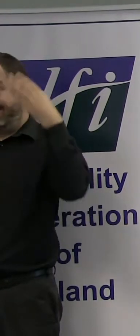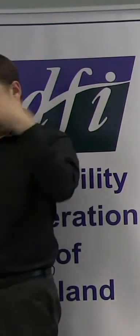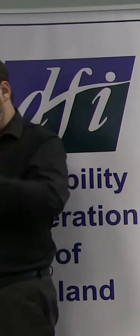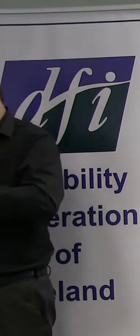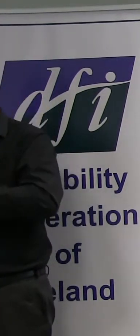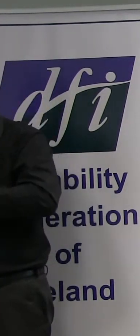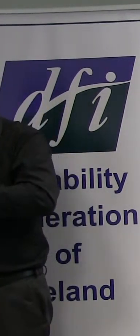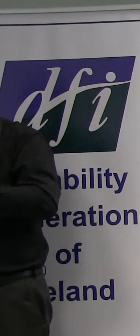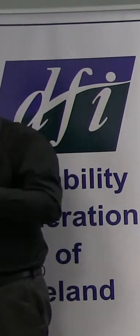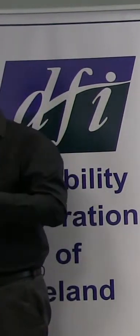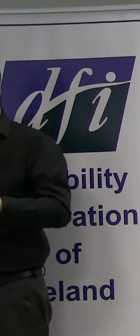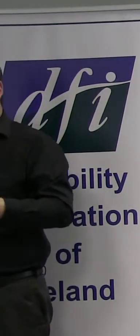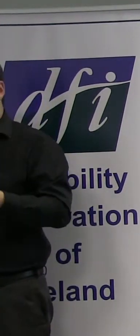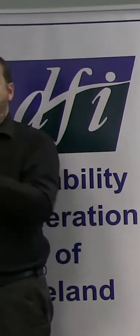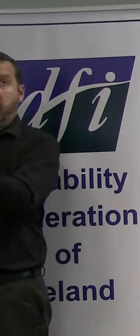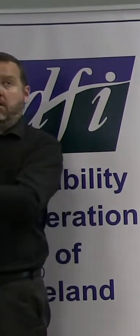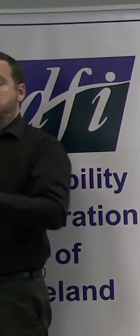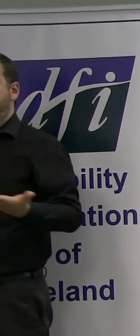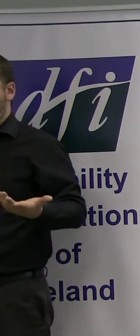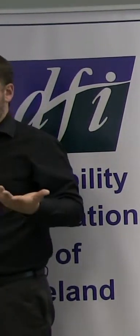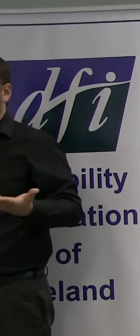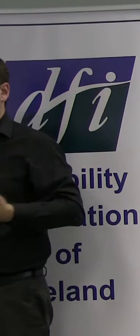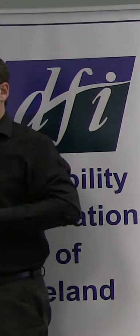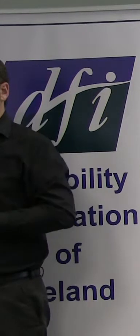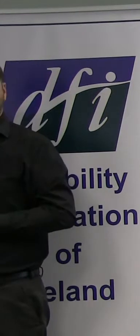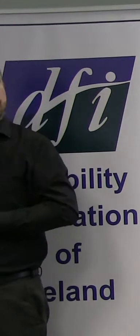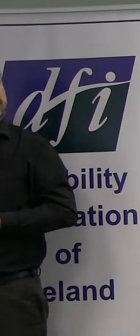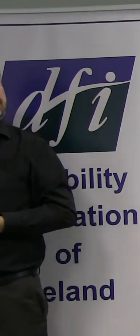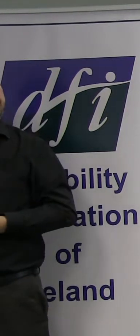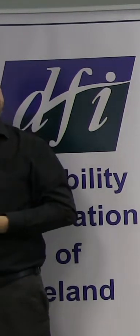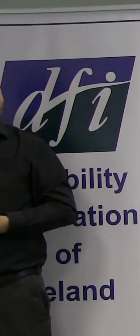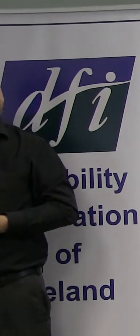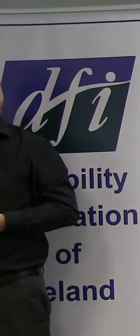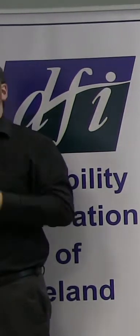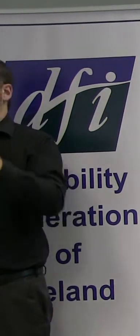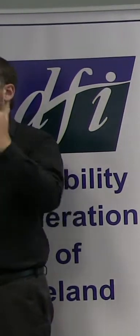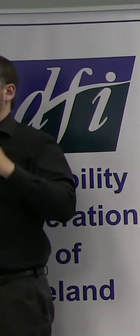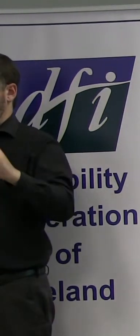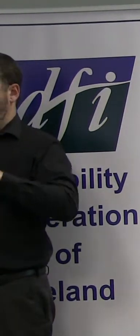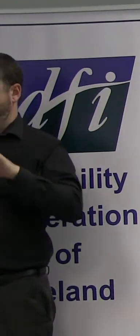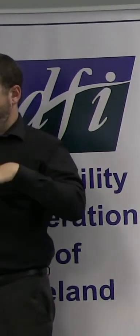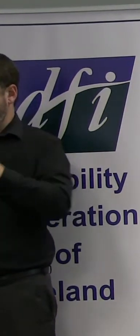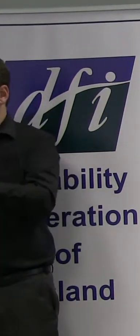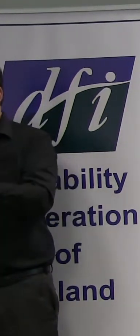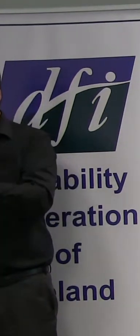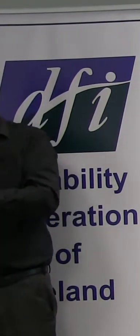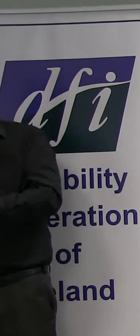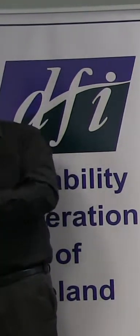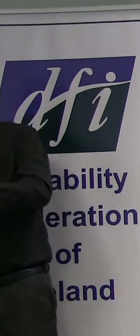way more we also look at the assertive charge payable for the service opals that restrict people based on the ability to